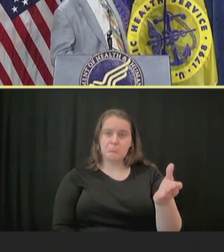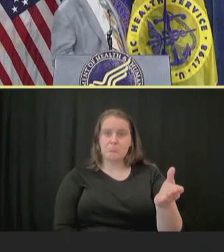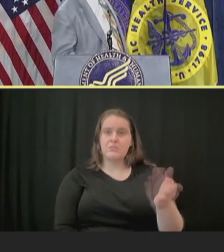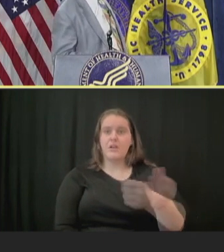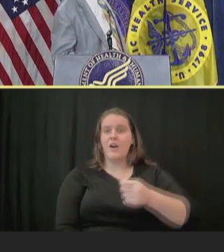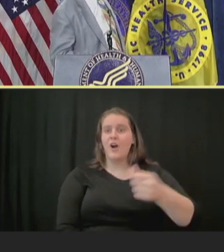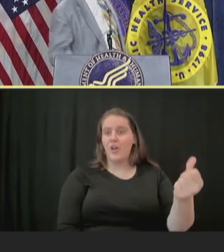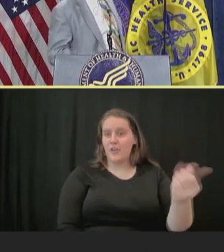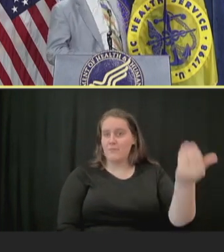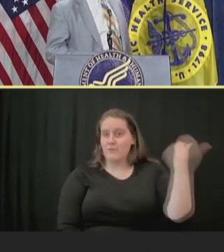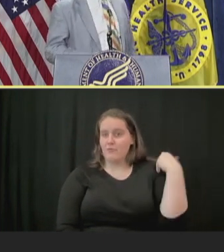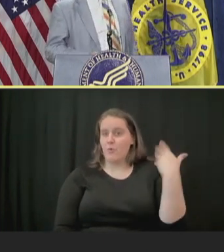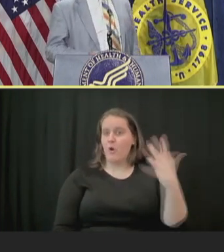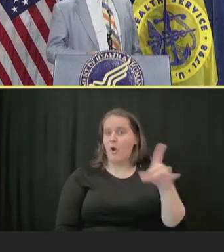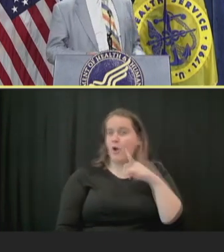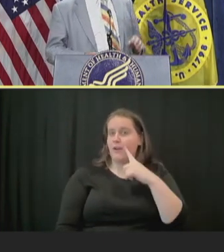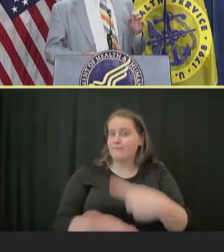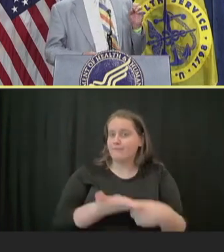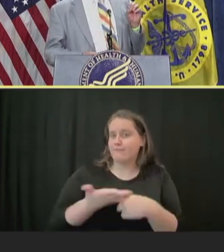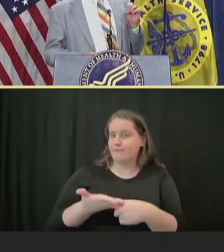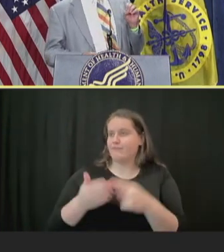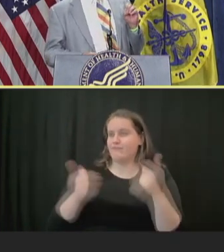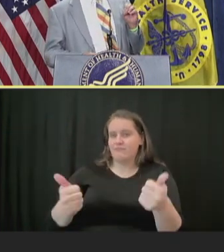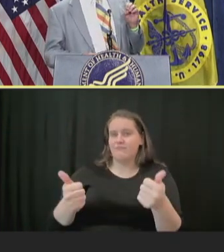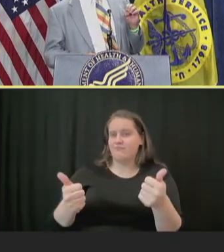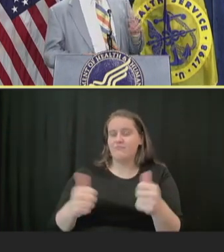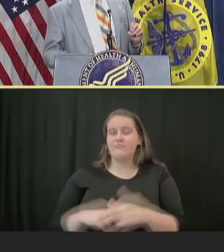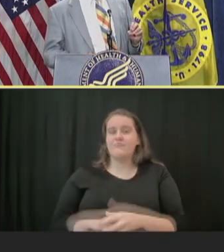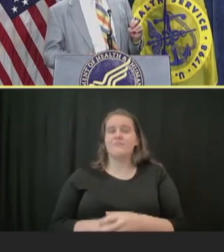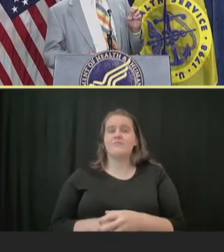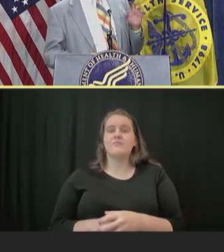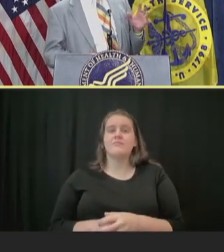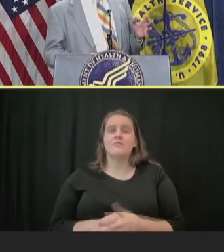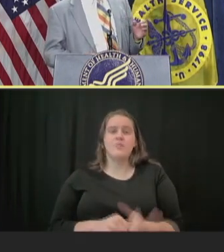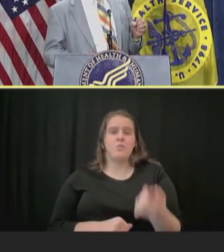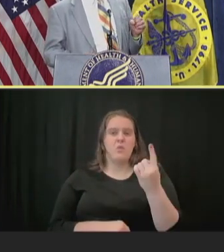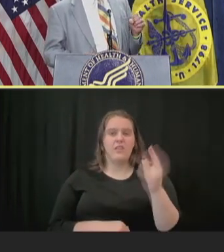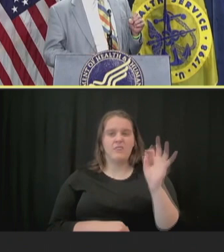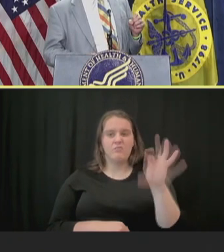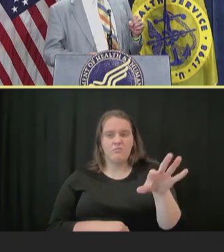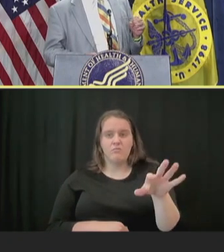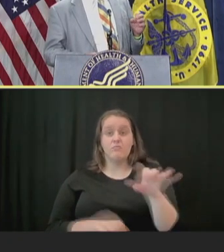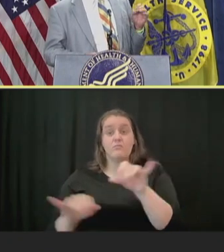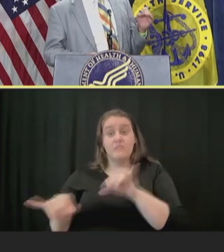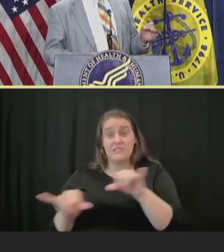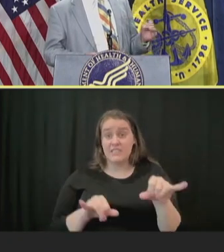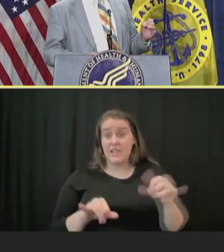really covered this very nicely. I just want to point out, as others have, that latency is the